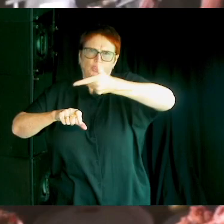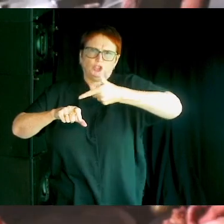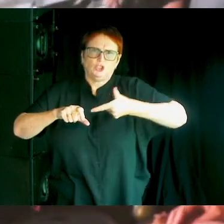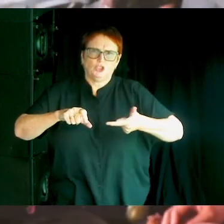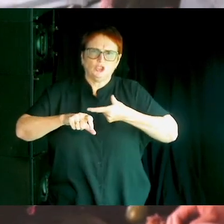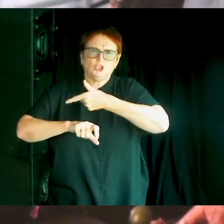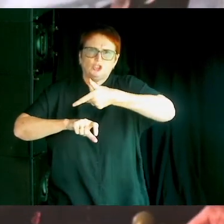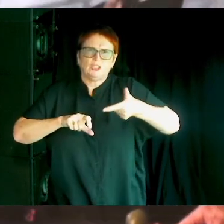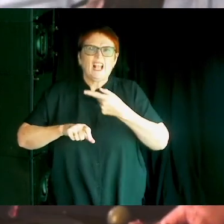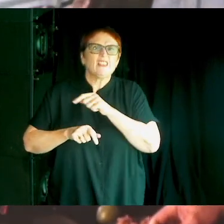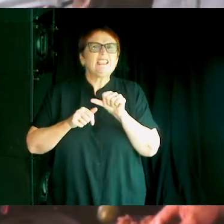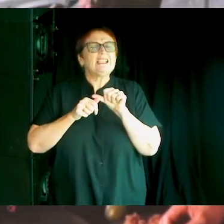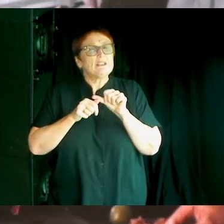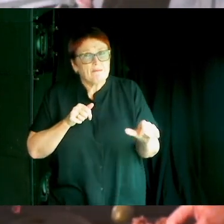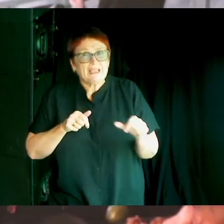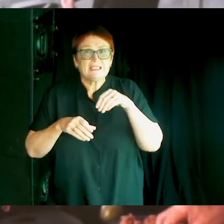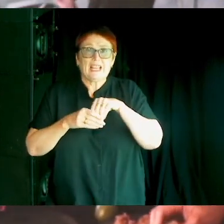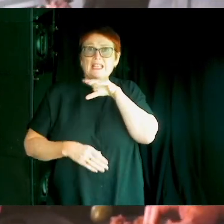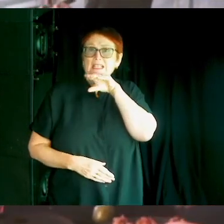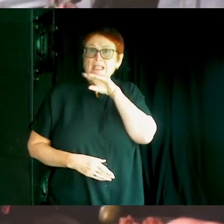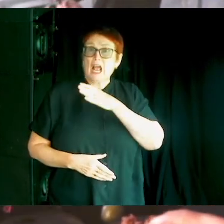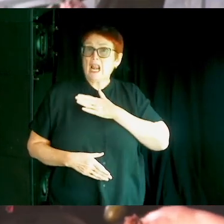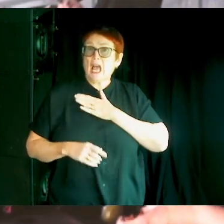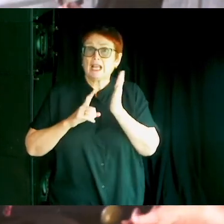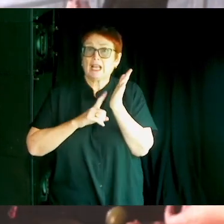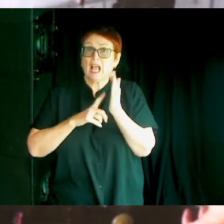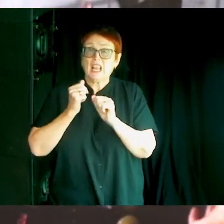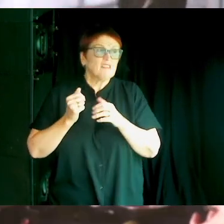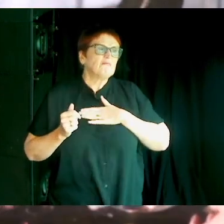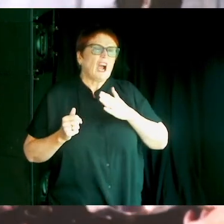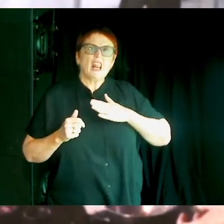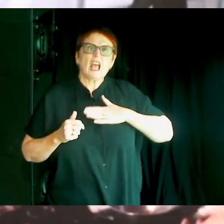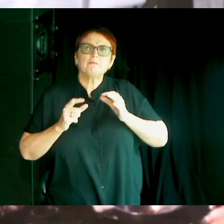the best part of the duck do you like to eat the duckling I like the breast you like the breast I